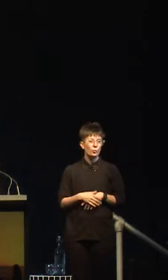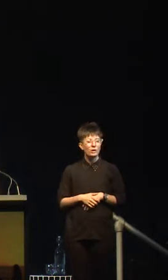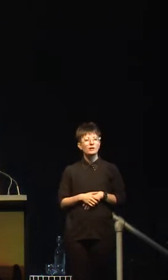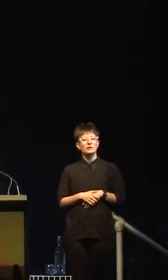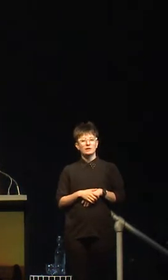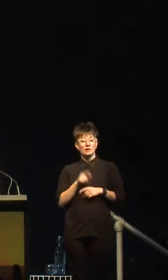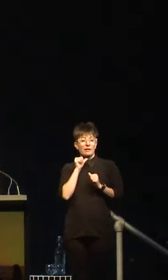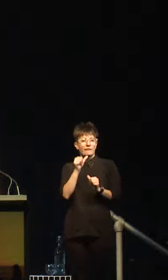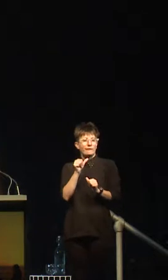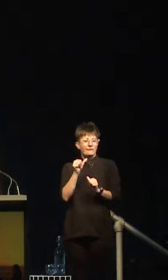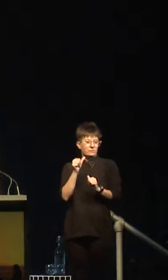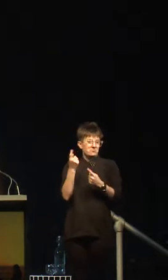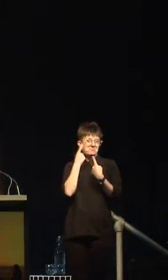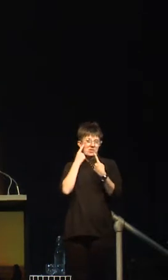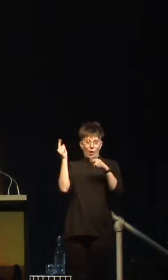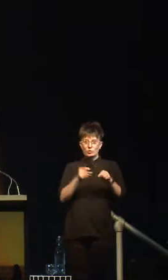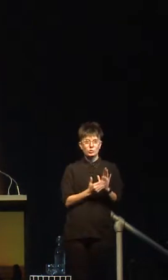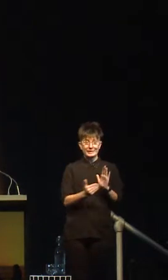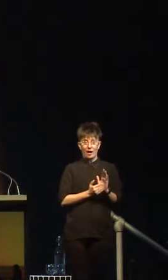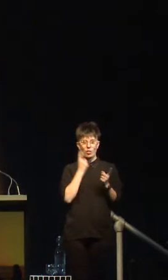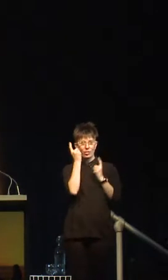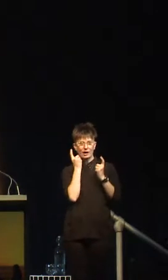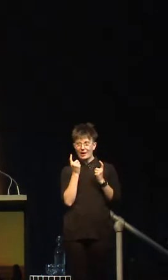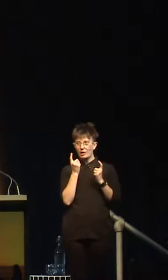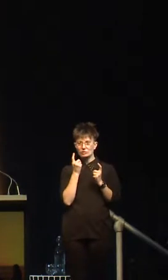like in New Zealand when you consider the increasingly frequent and severe floods and